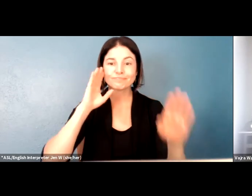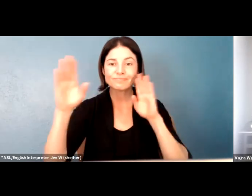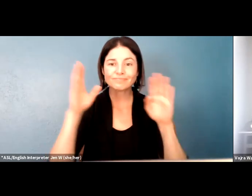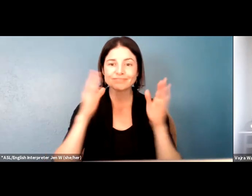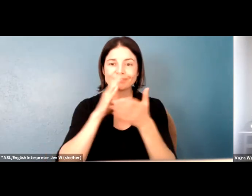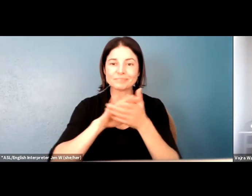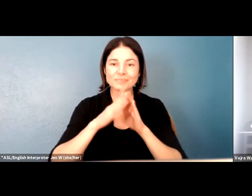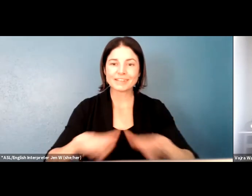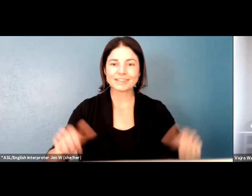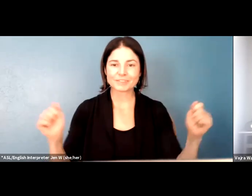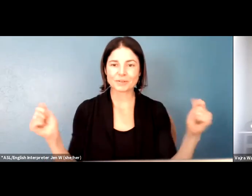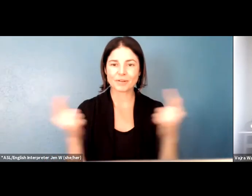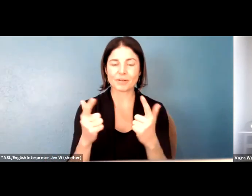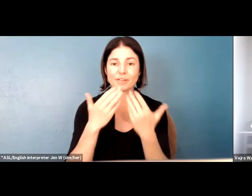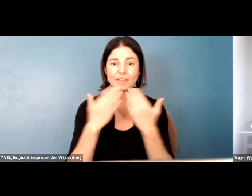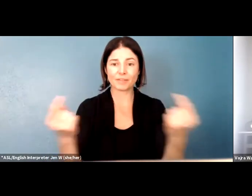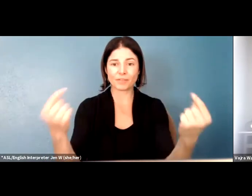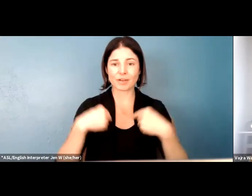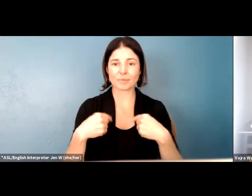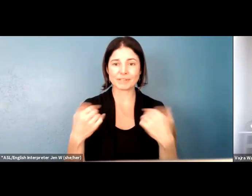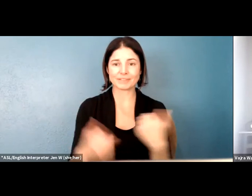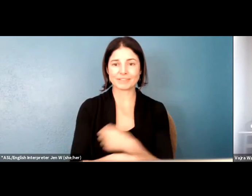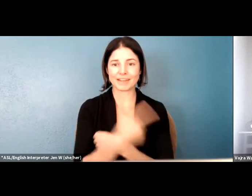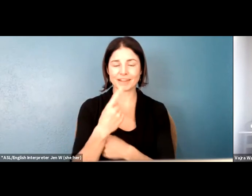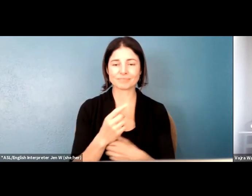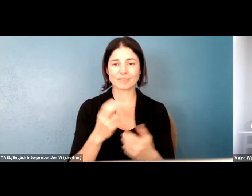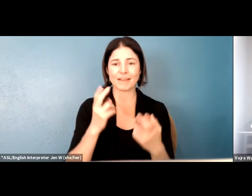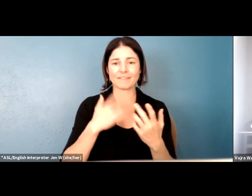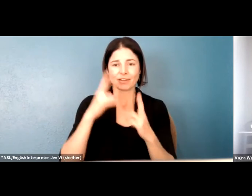here. I'm really honored and excited for today's luncheon